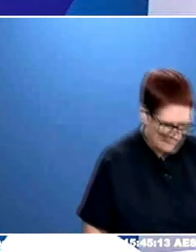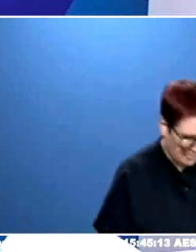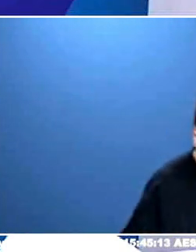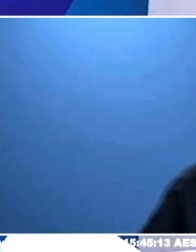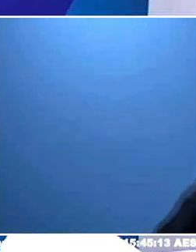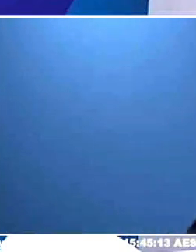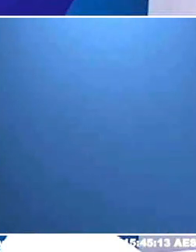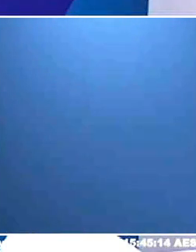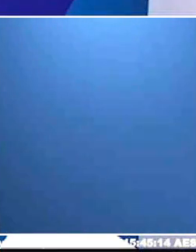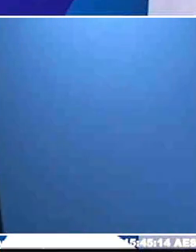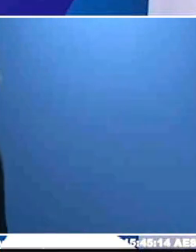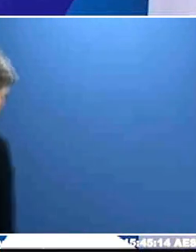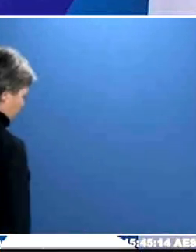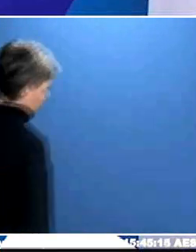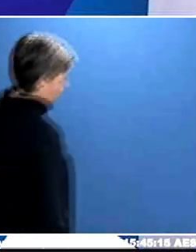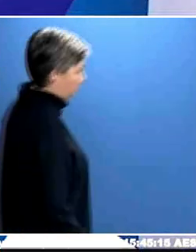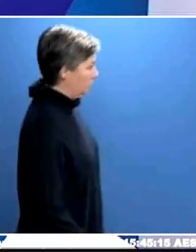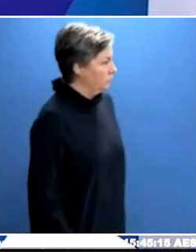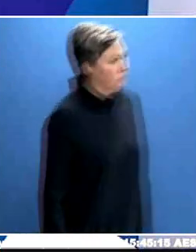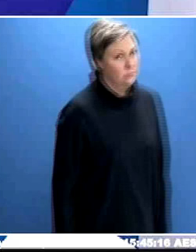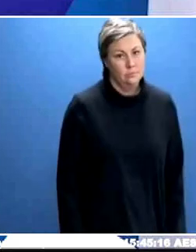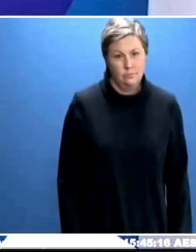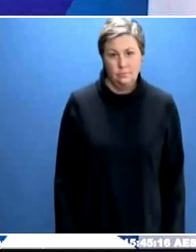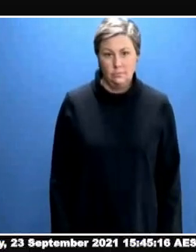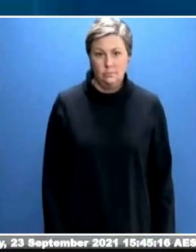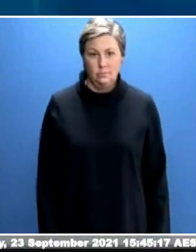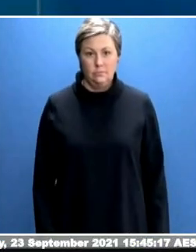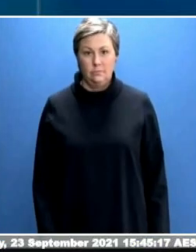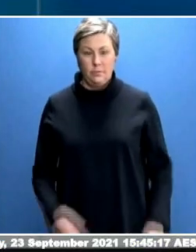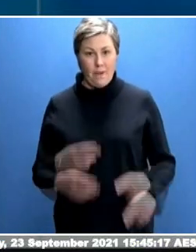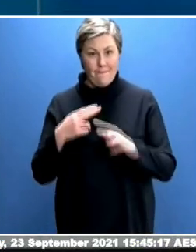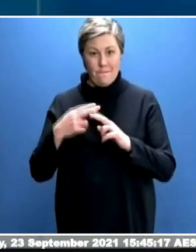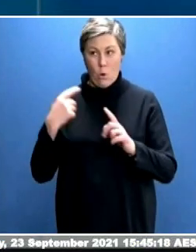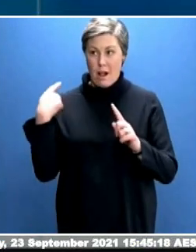had a reduction in children in out-of-home care for the last four years in a row.